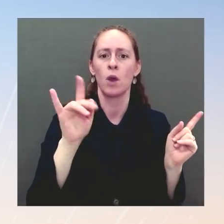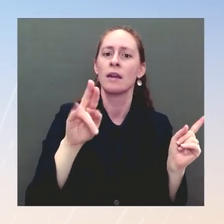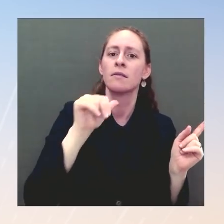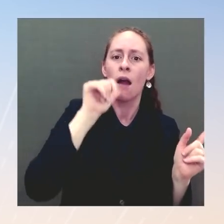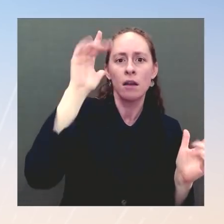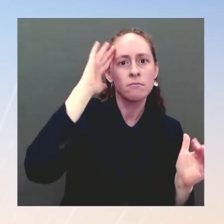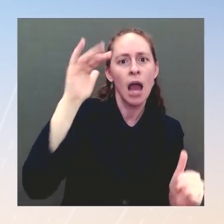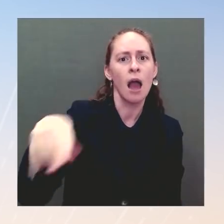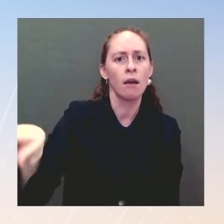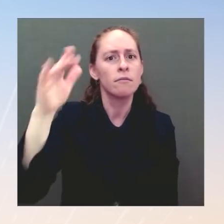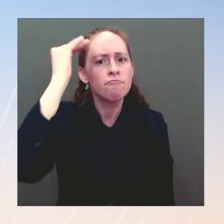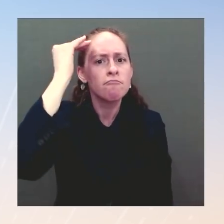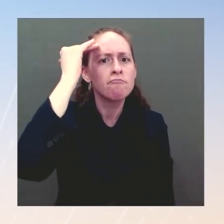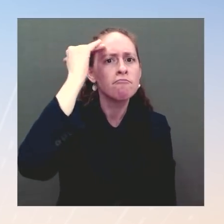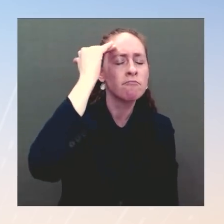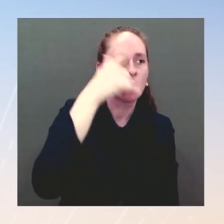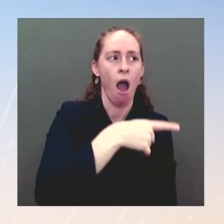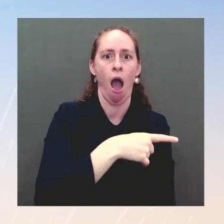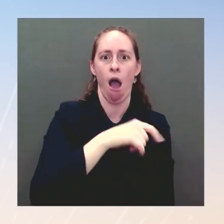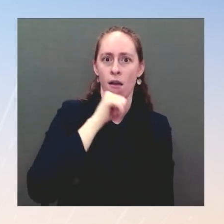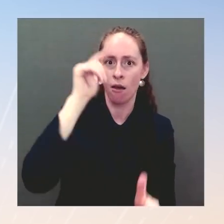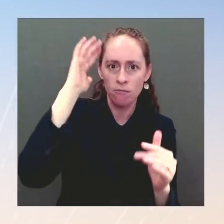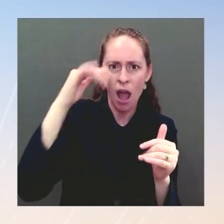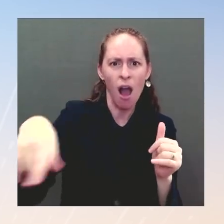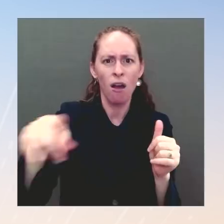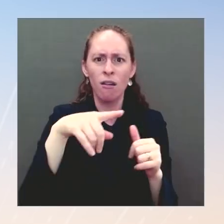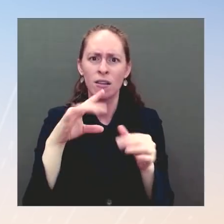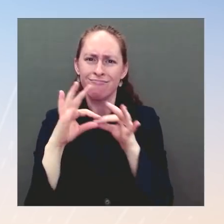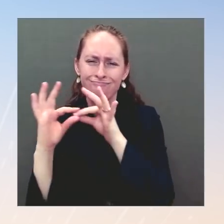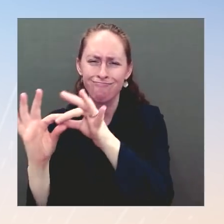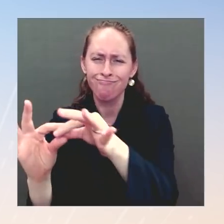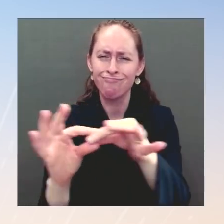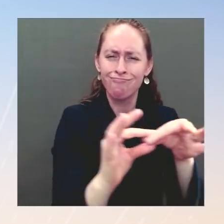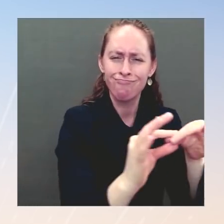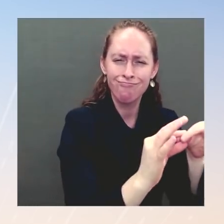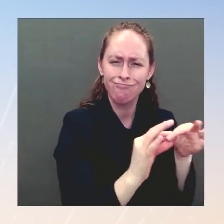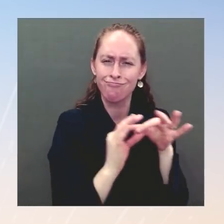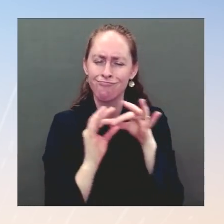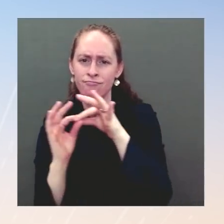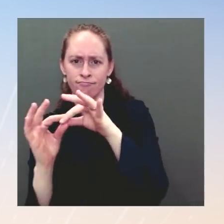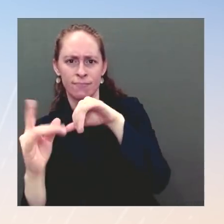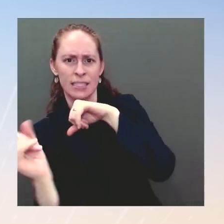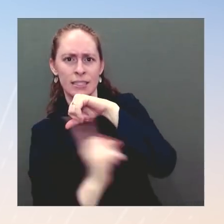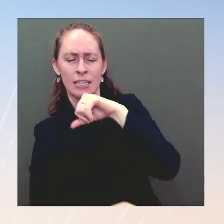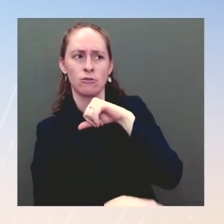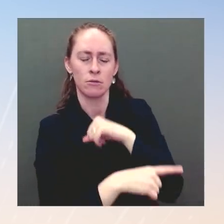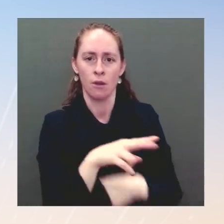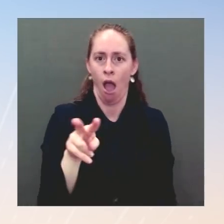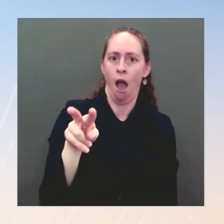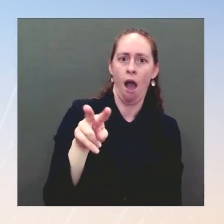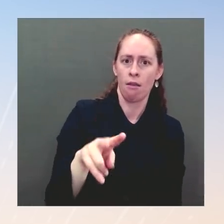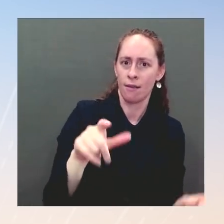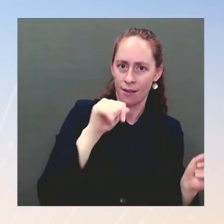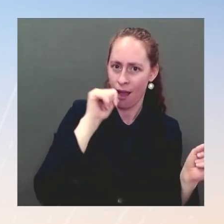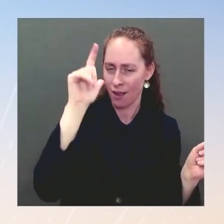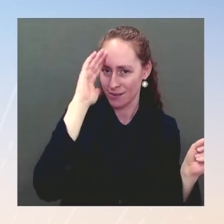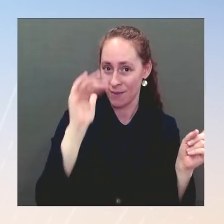our assessment is that he is improvising, adapting, and we're having to respond and adapt his own actions to --